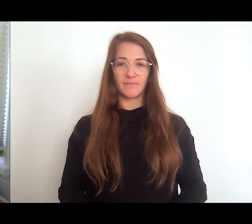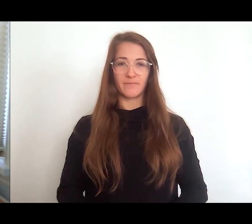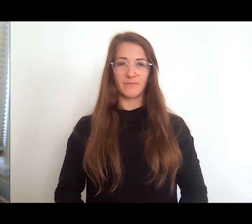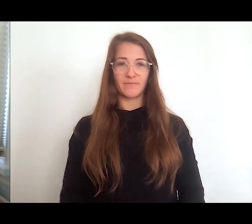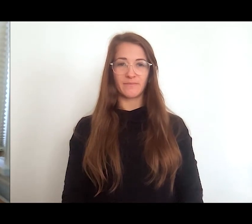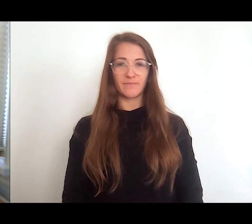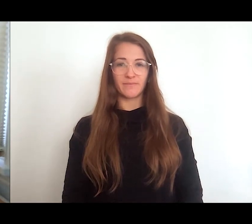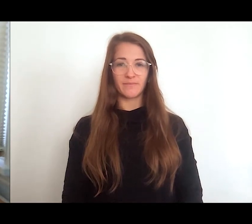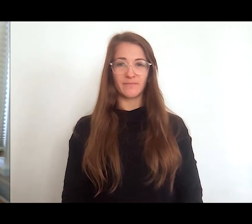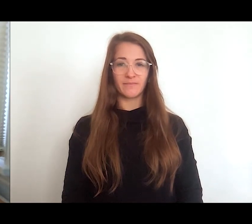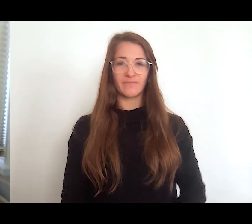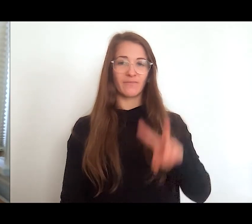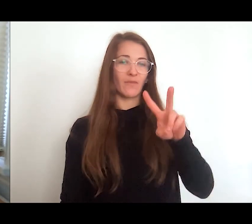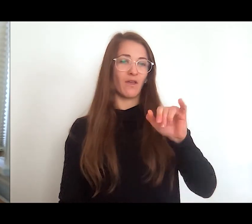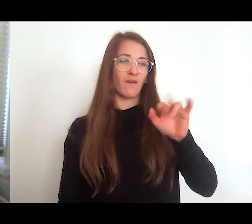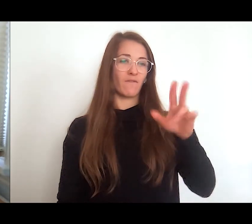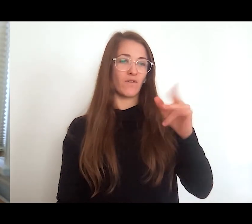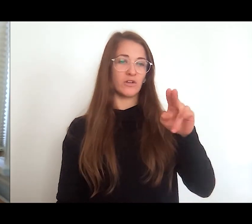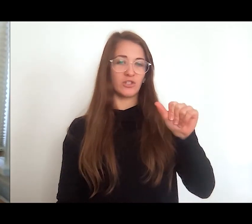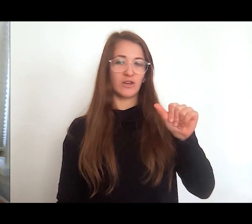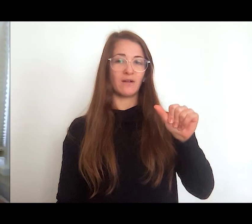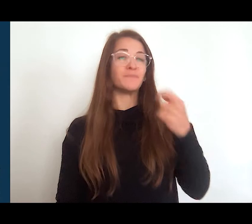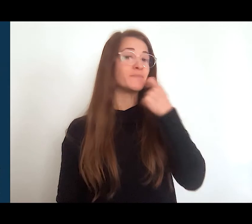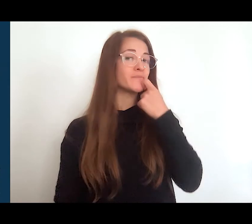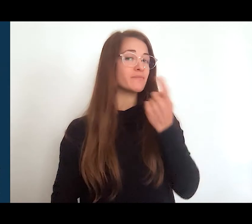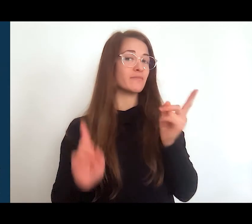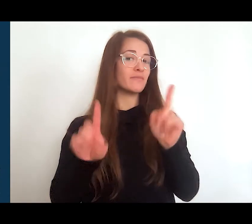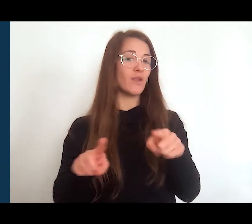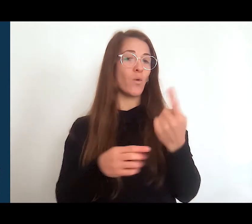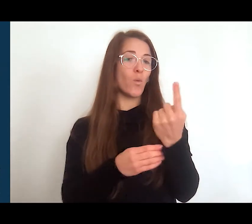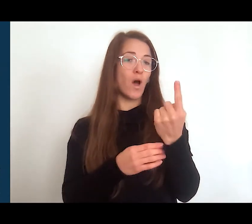VIRGINIA?